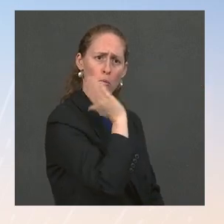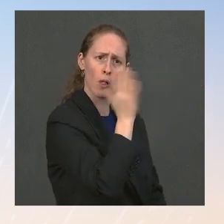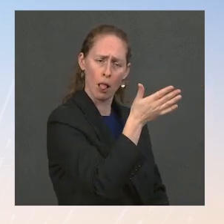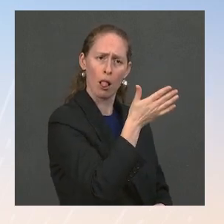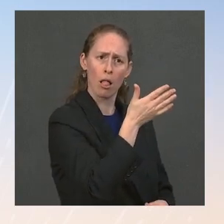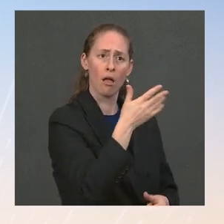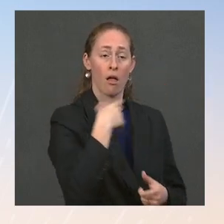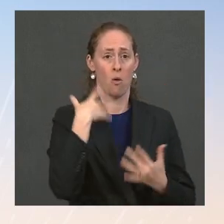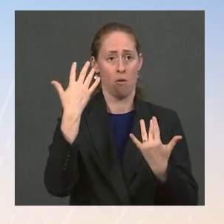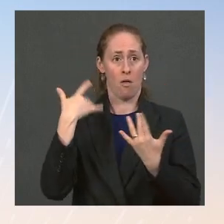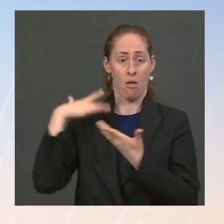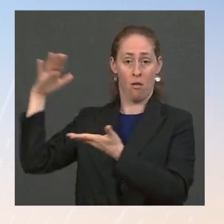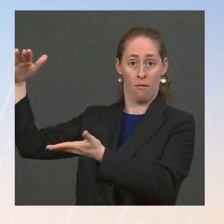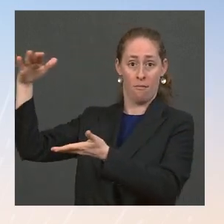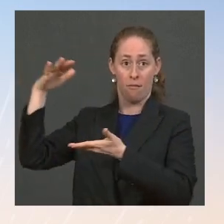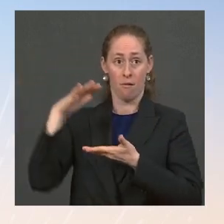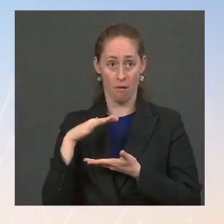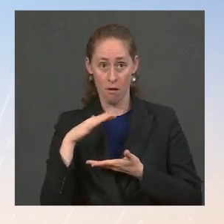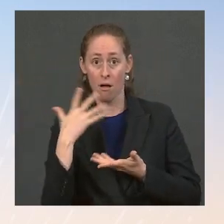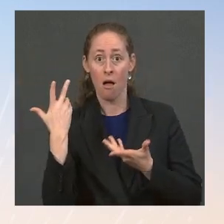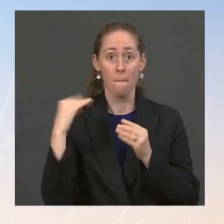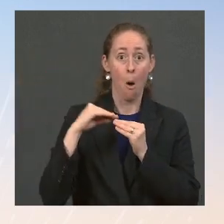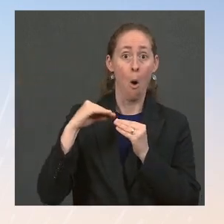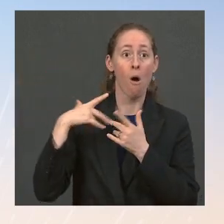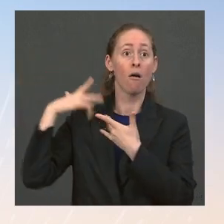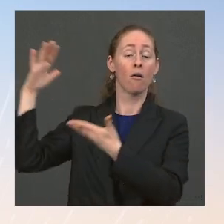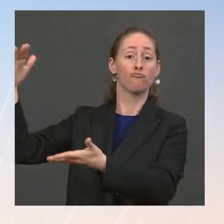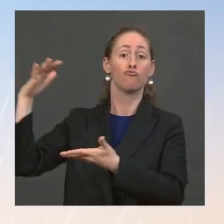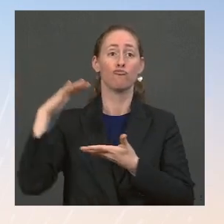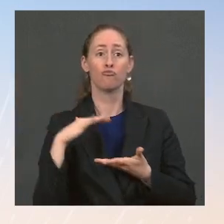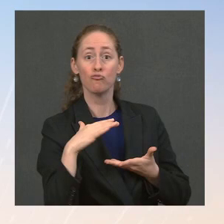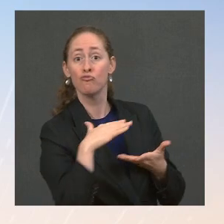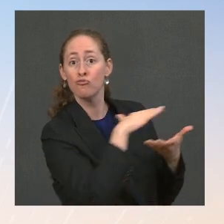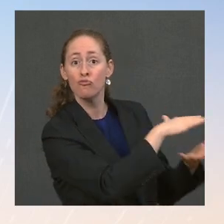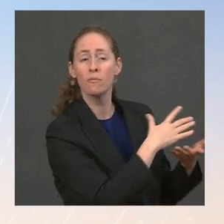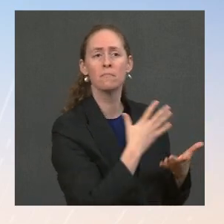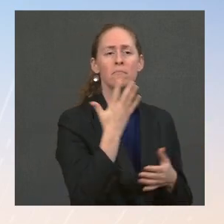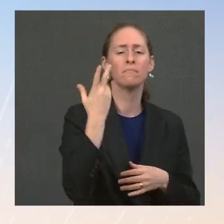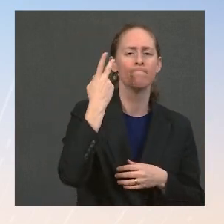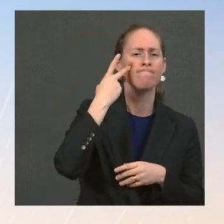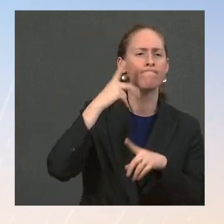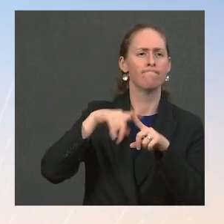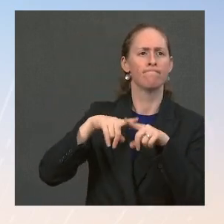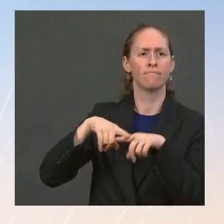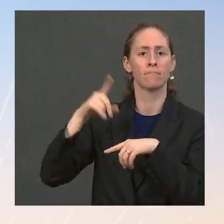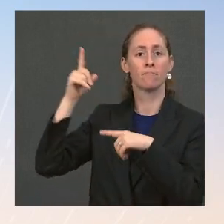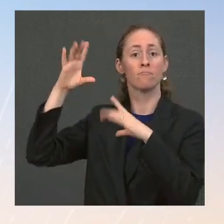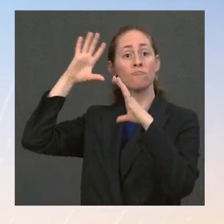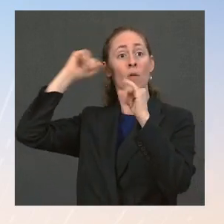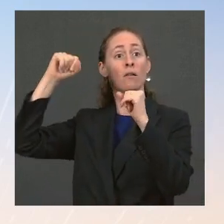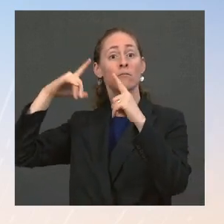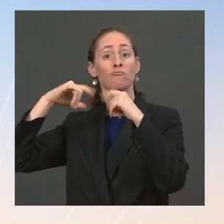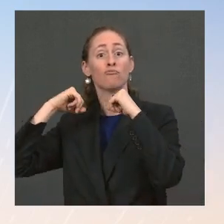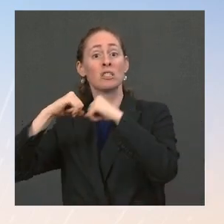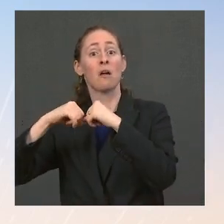And we will evaluate questions of privilege on a case-by-case basis. But the President has also been clear that he believes it to be of the utmost importance